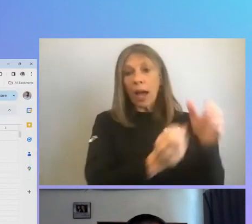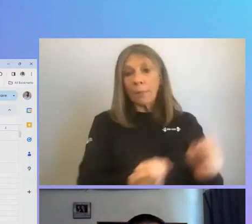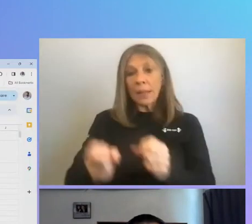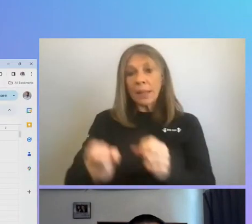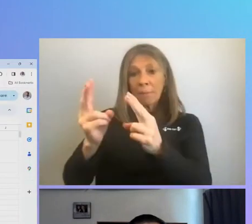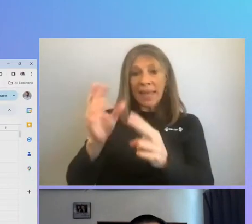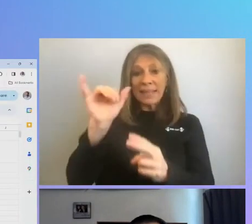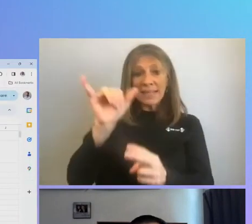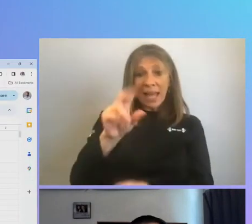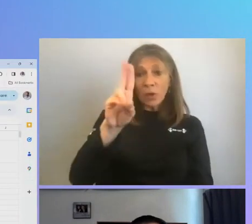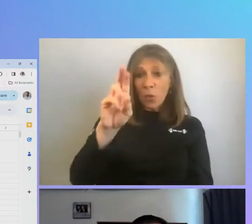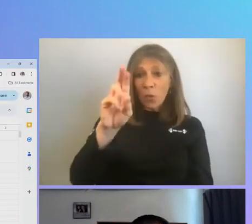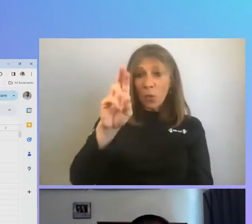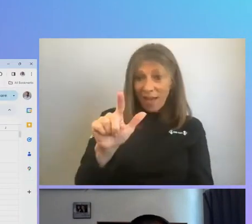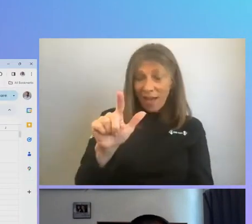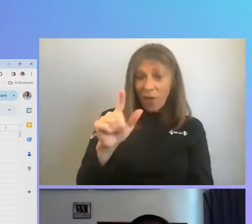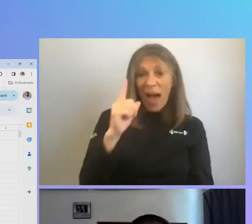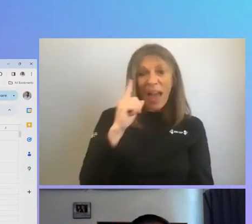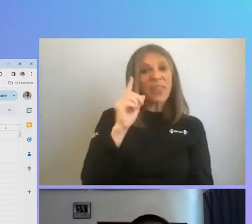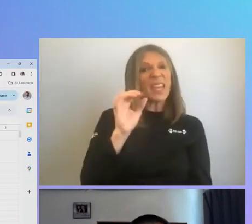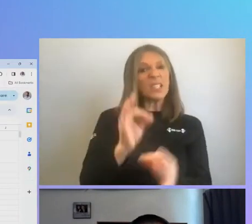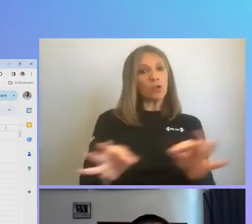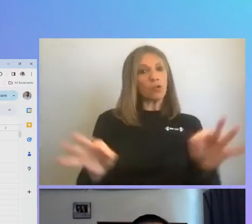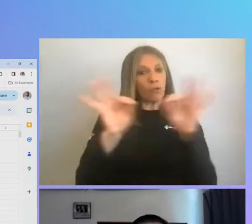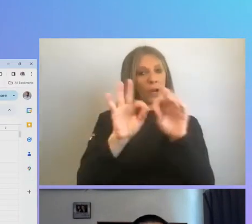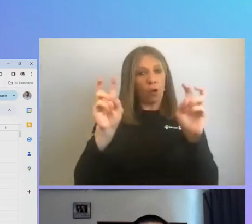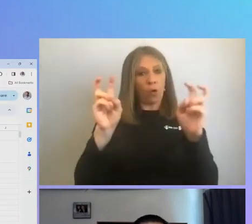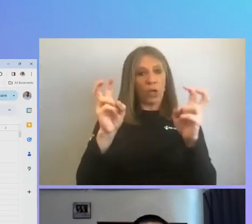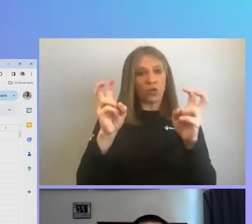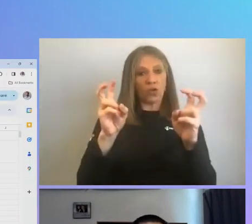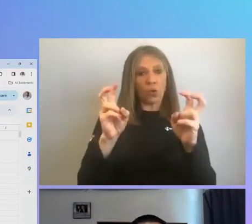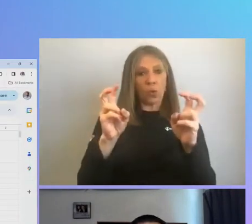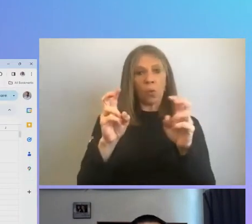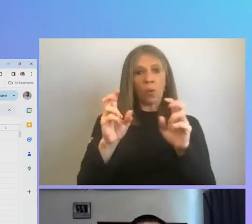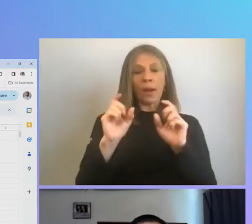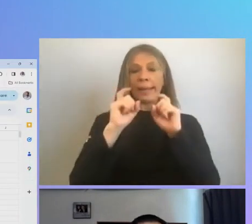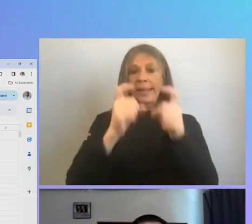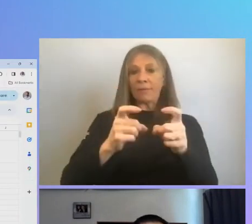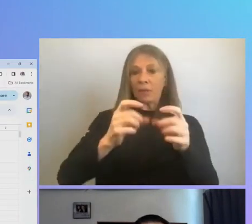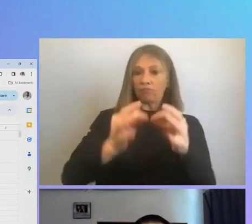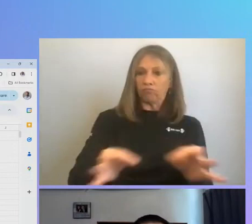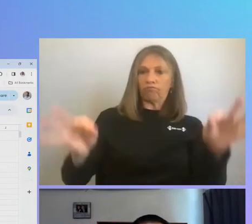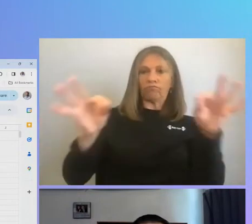critical issue. So I'm going to give it the severity of critical